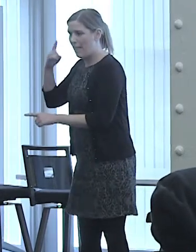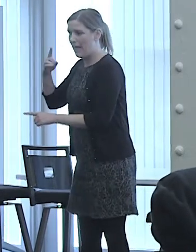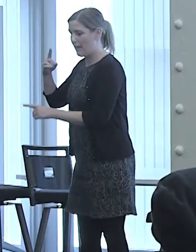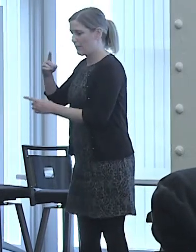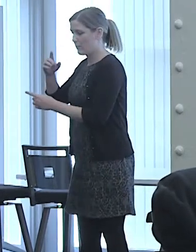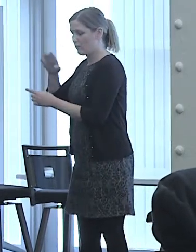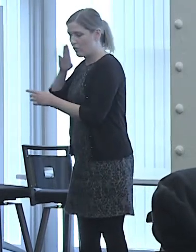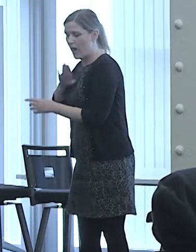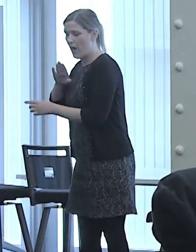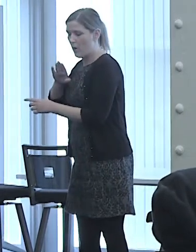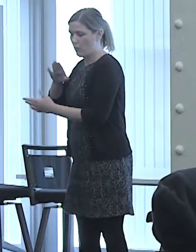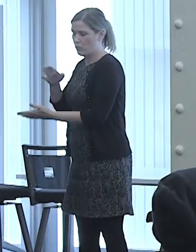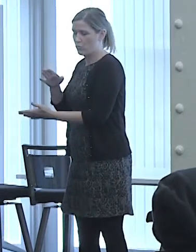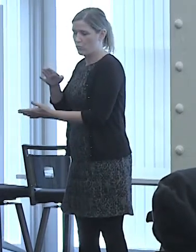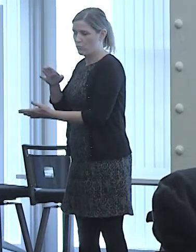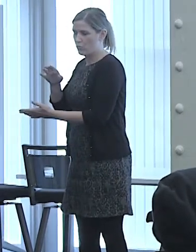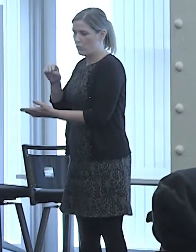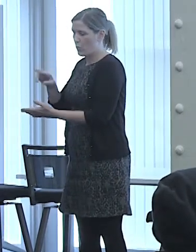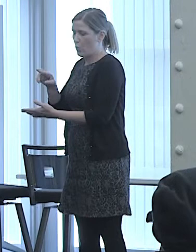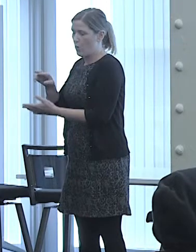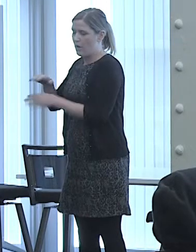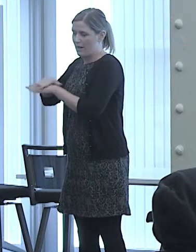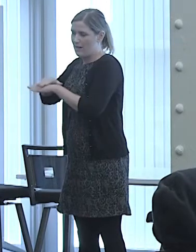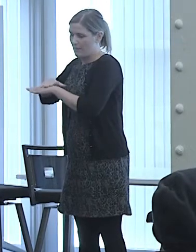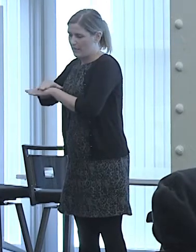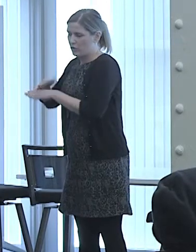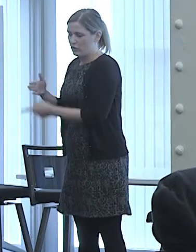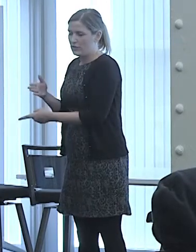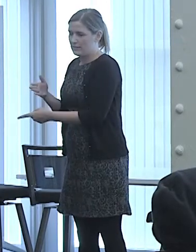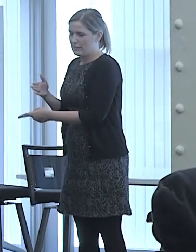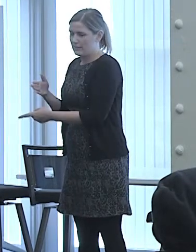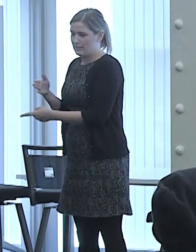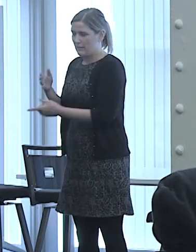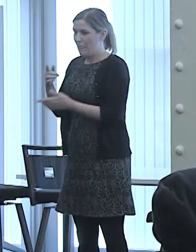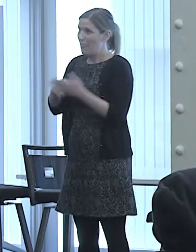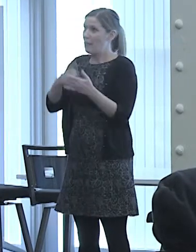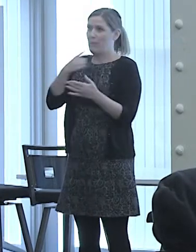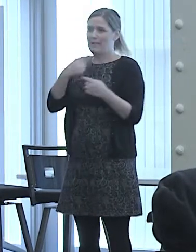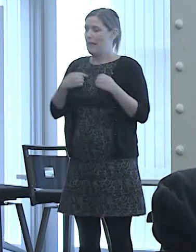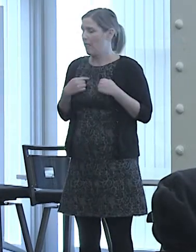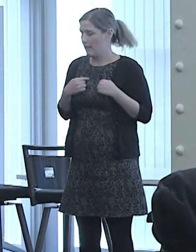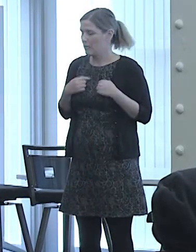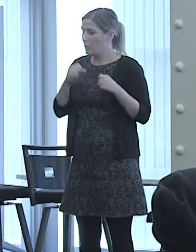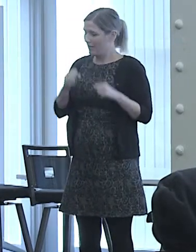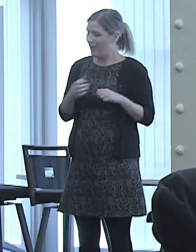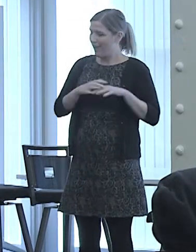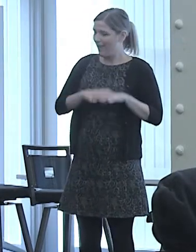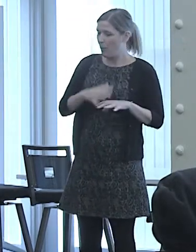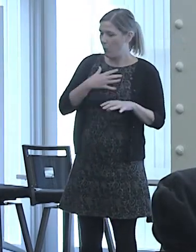who are black or brown or indigenous. That is what we're told, that is my history, the history that I bear on my shoulders.